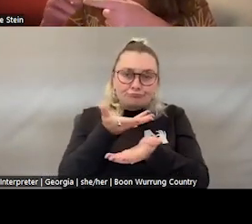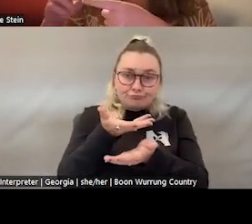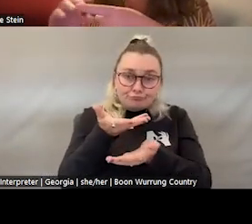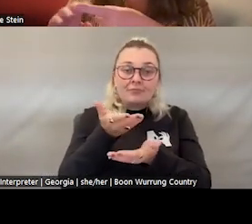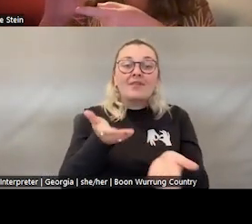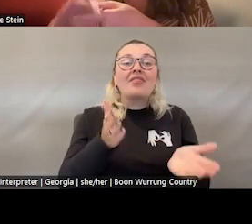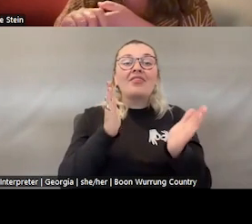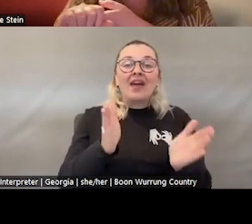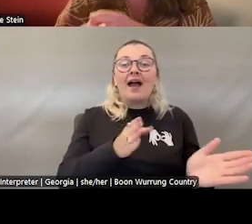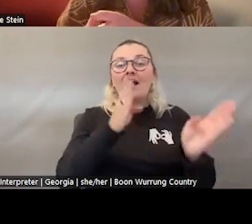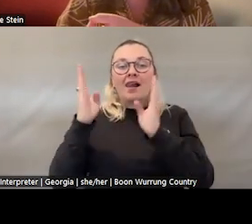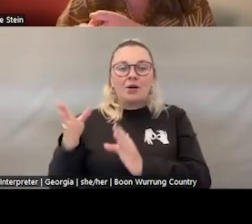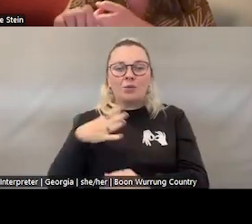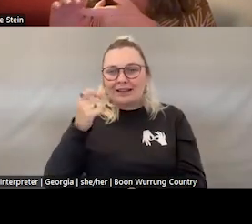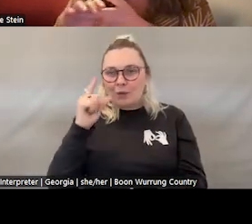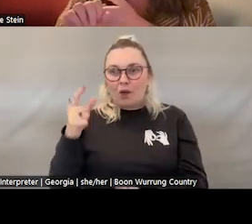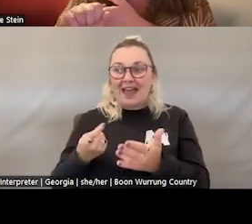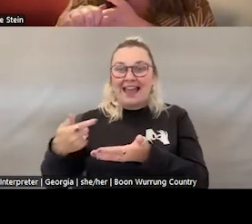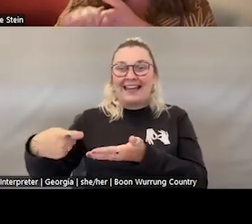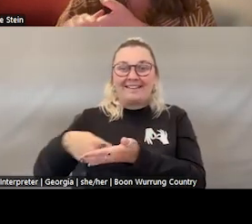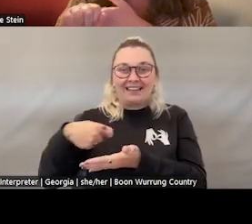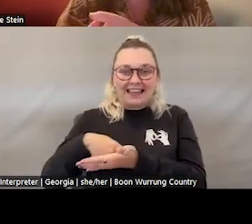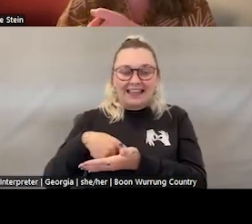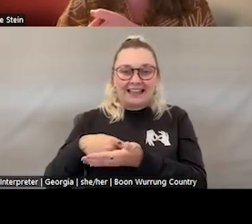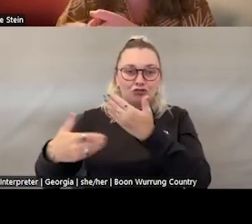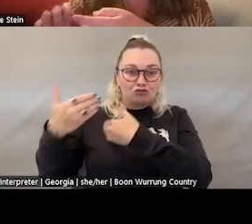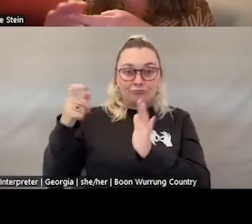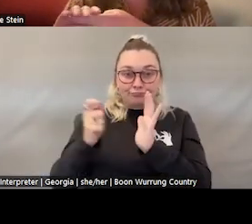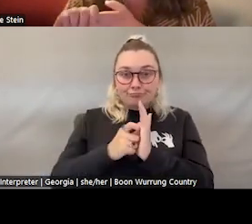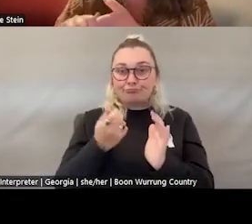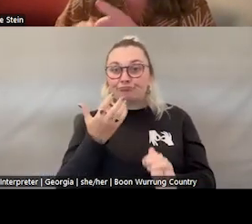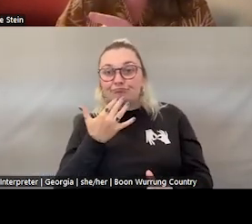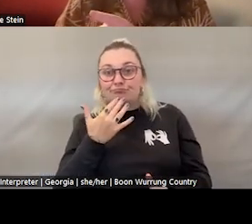to understand what they're giving histories, their amounts and frequency, what attendance events they